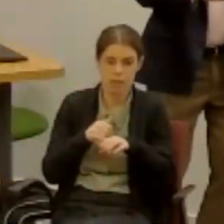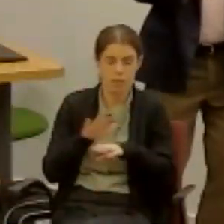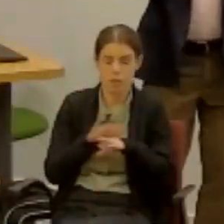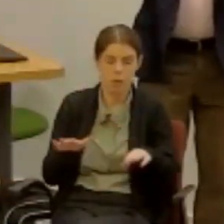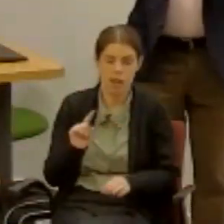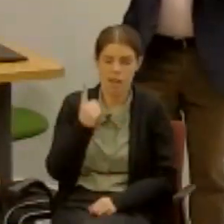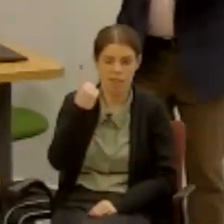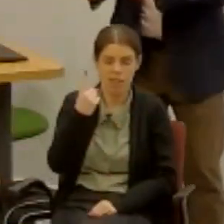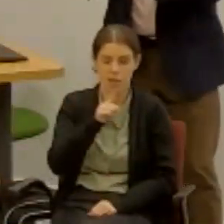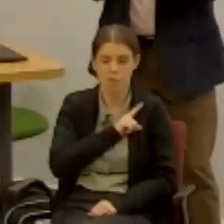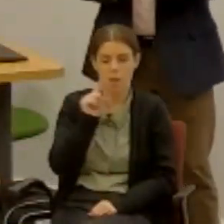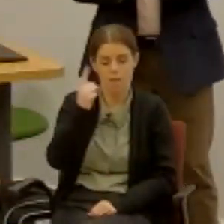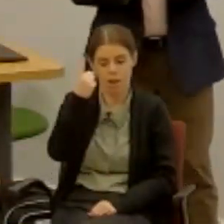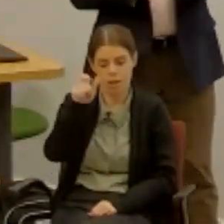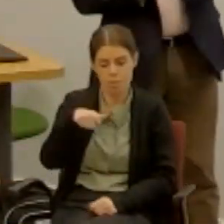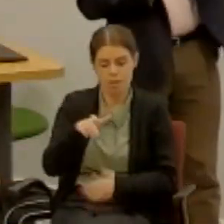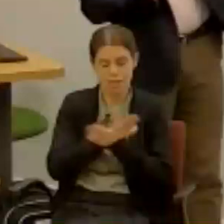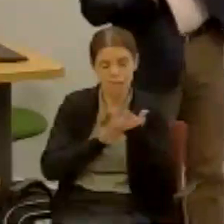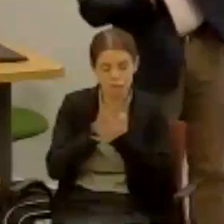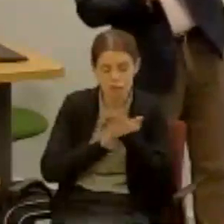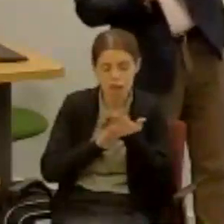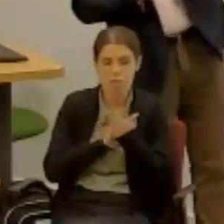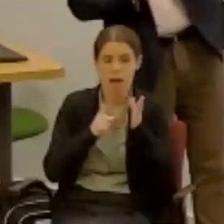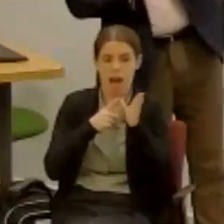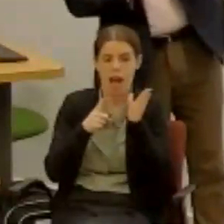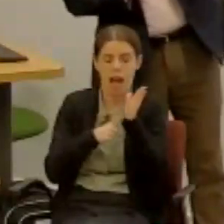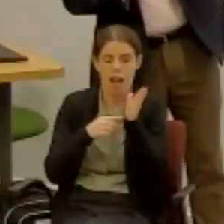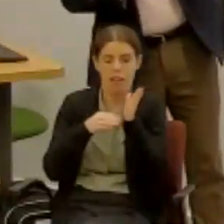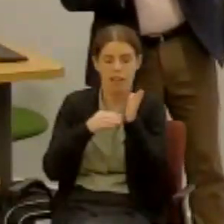This is the first case described of Alzheimer's disease, because that chat up there is Alzheimer,